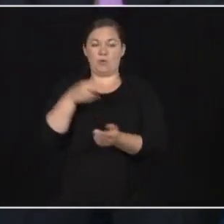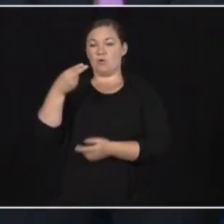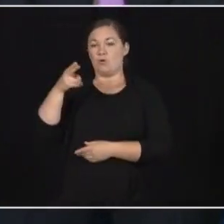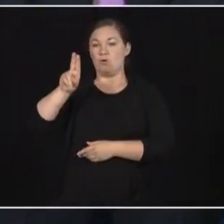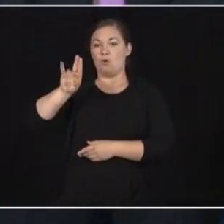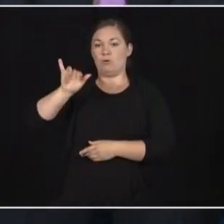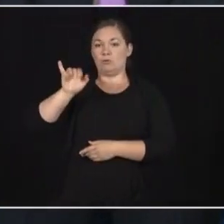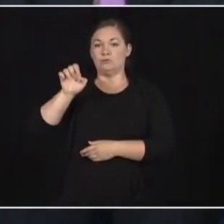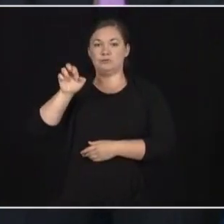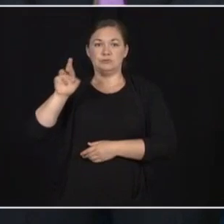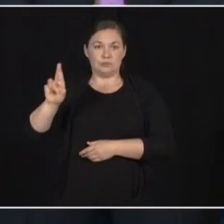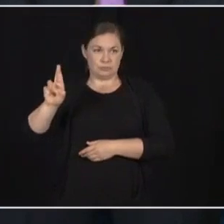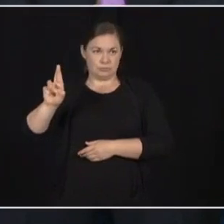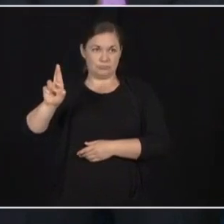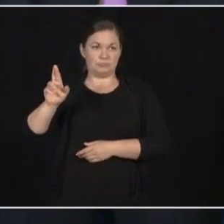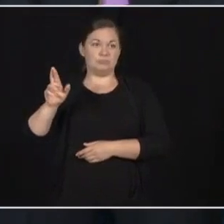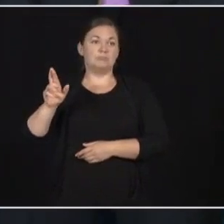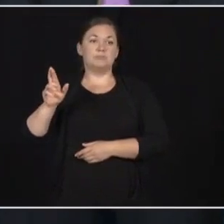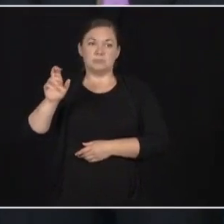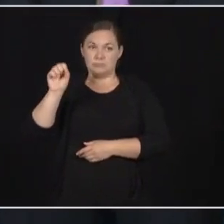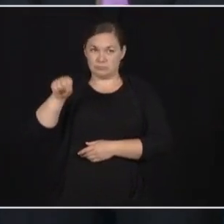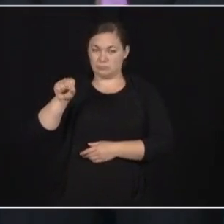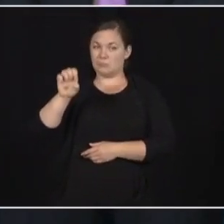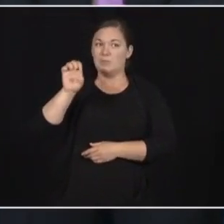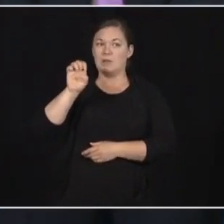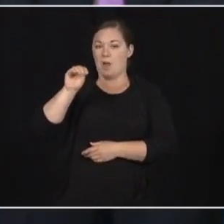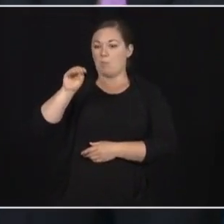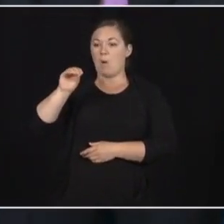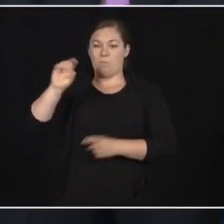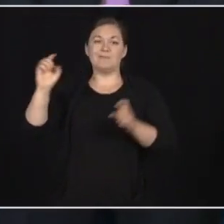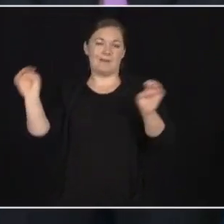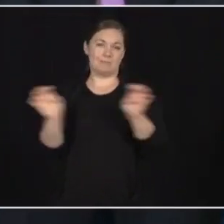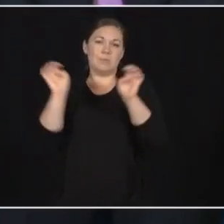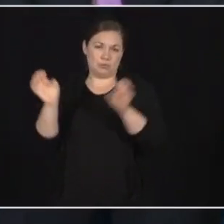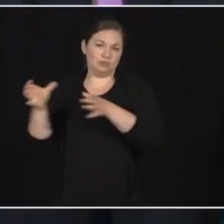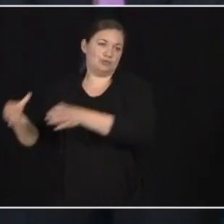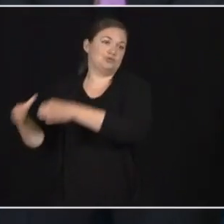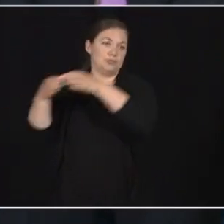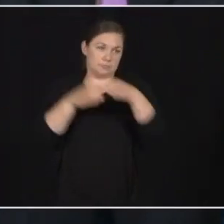Before I pass it over, we did deploy EMO down there as long as